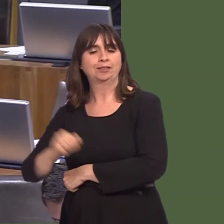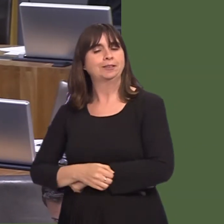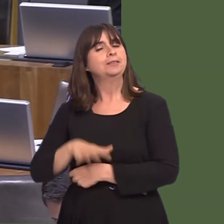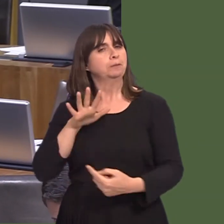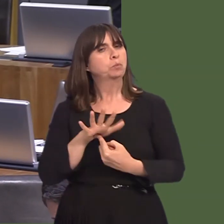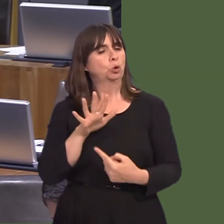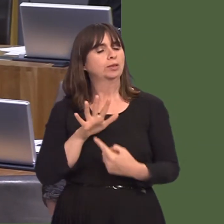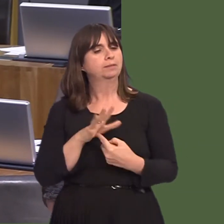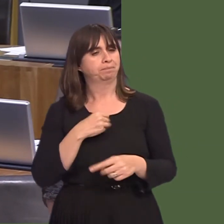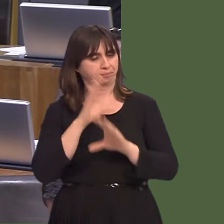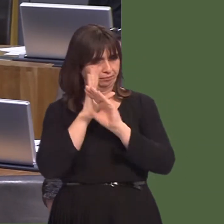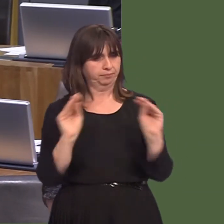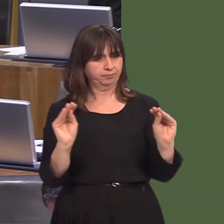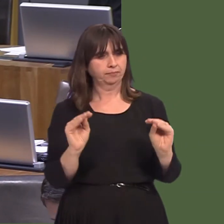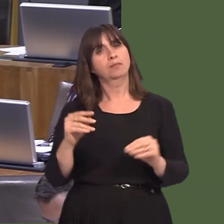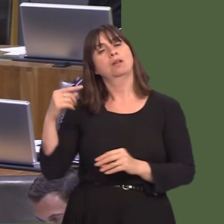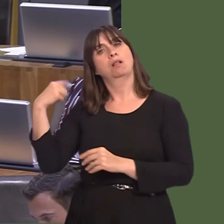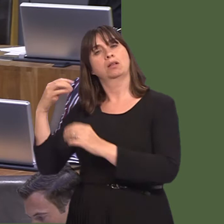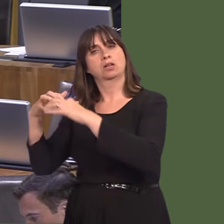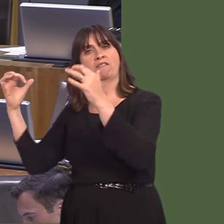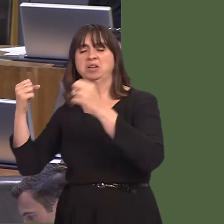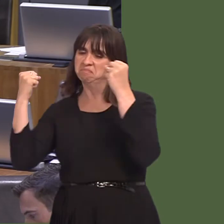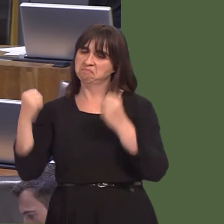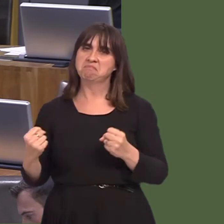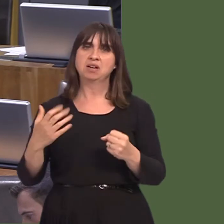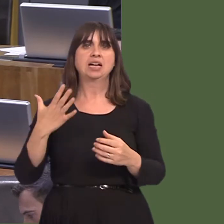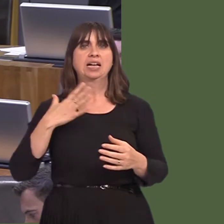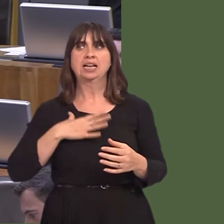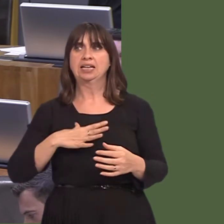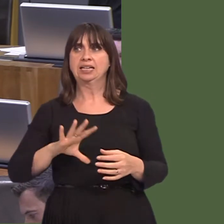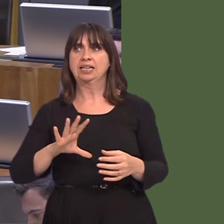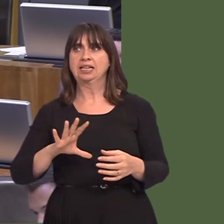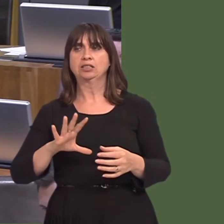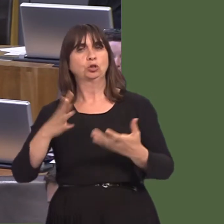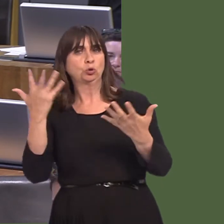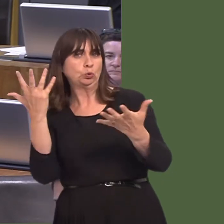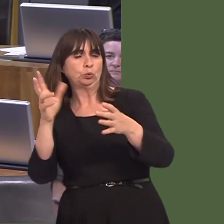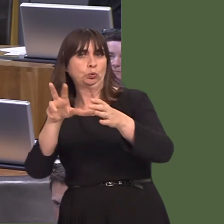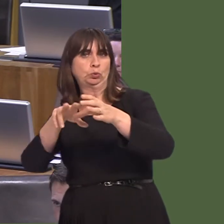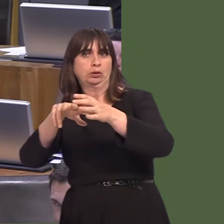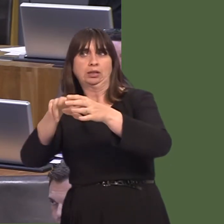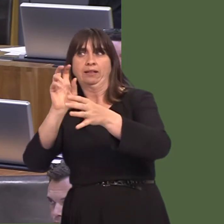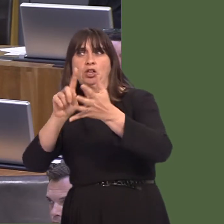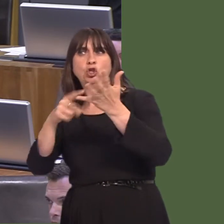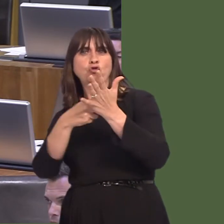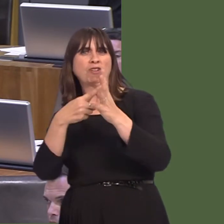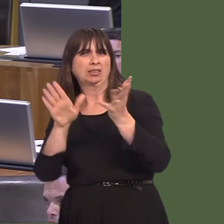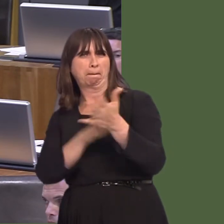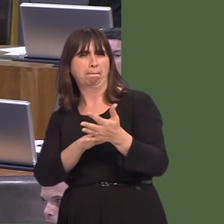First of all, the UK Government seems insistent that we need to leave Euratom. I've absolutely no idea why we would leave EuratomóI can't remember anybody saying that